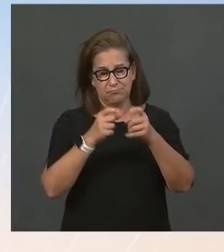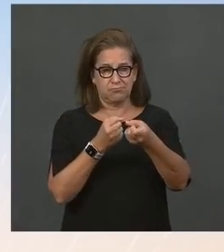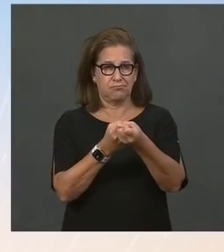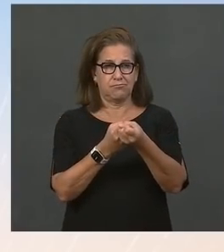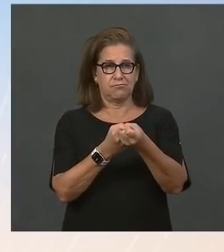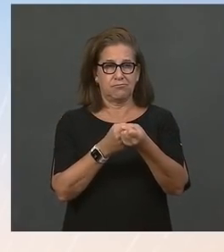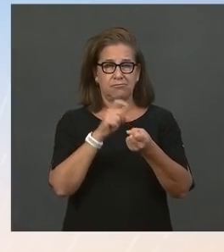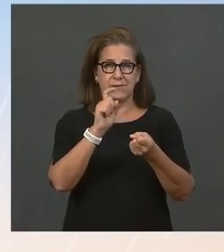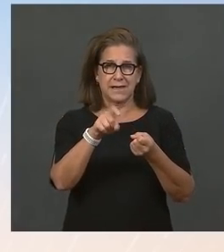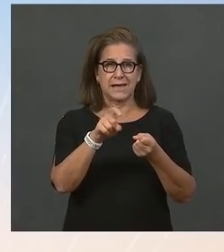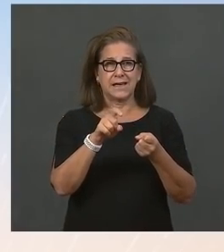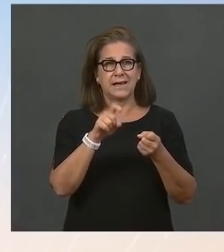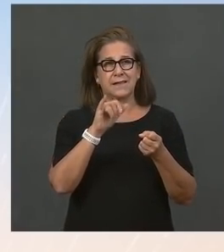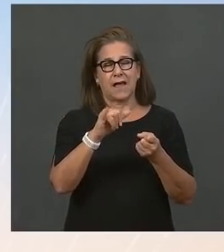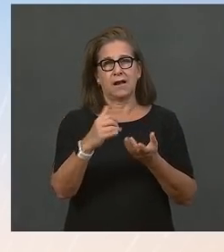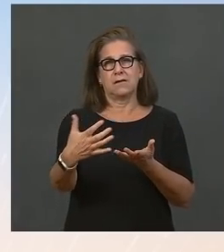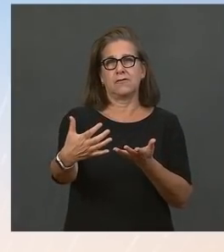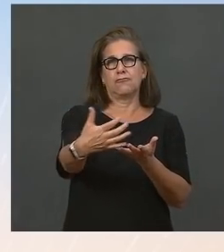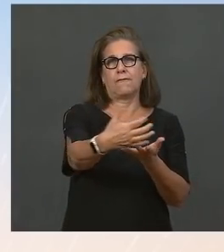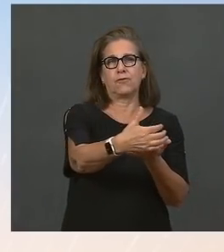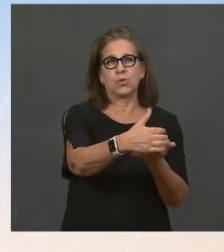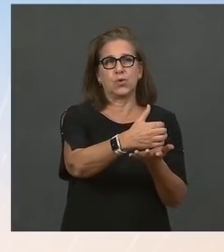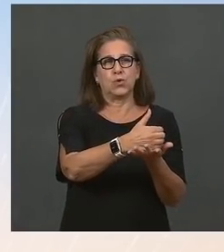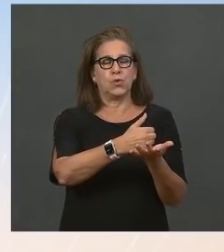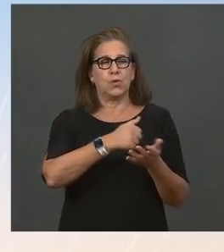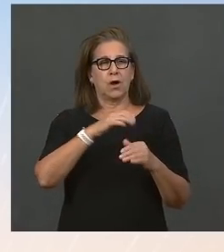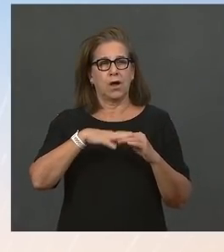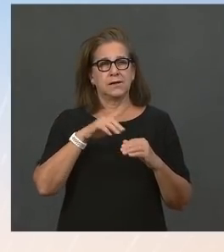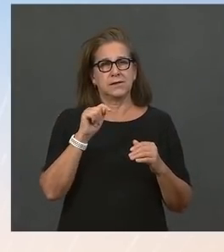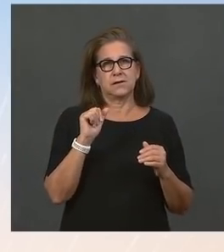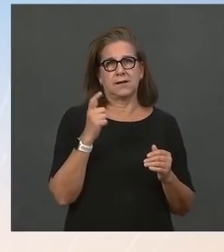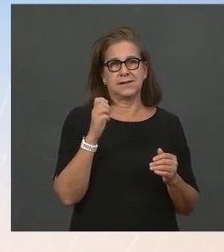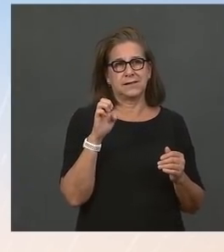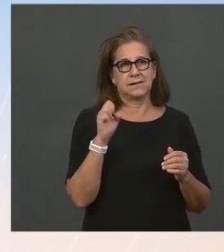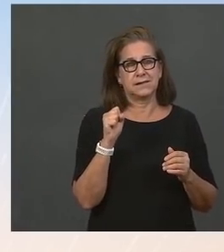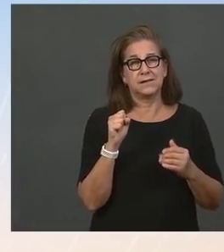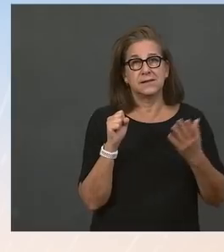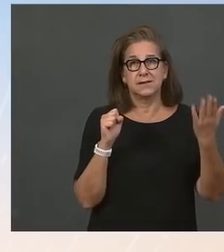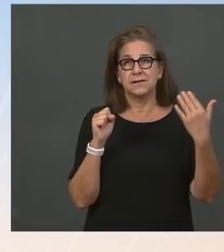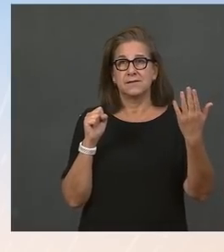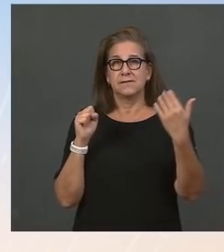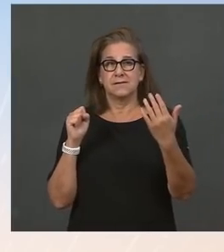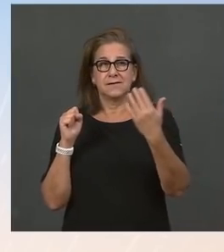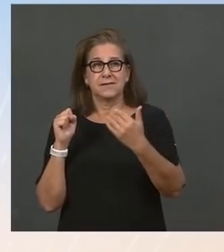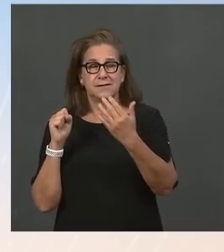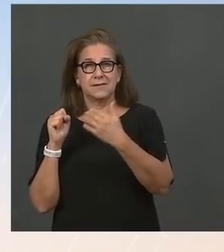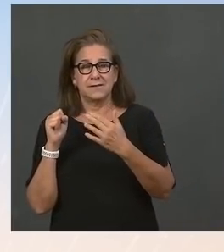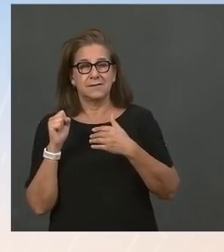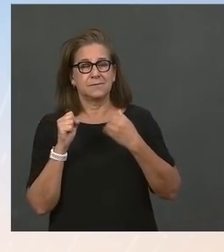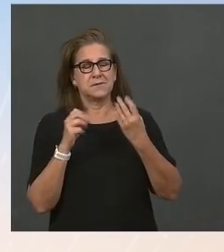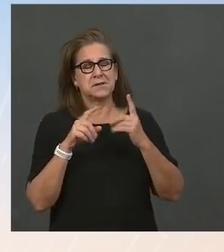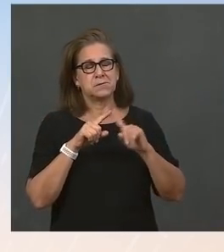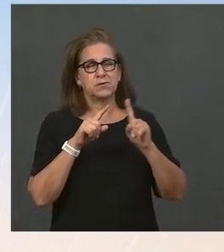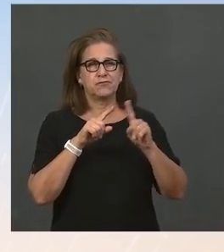So, I list all of those because those are all ideas out there -- all ideas that would move us forward toward a greater system of tax fairness